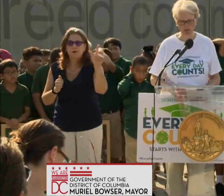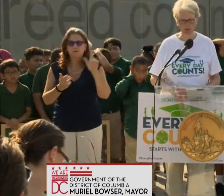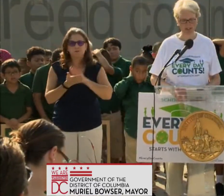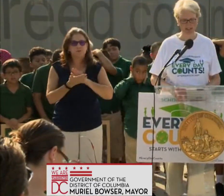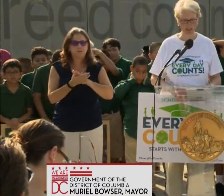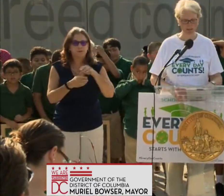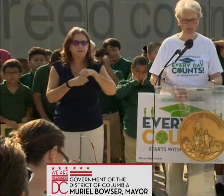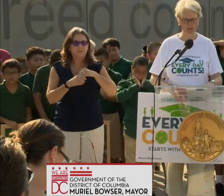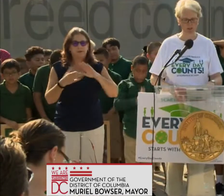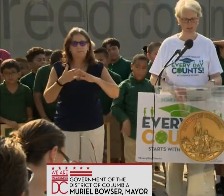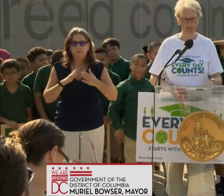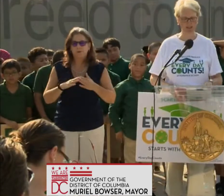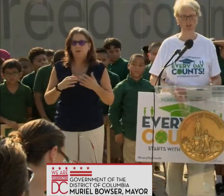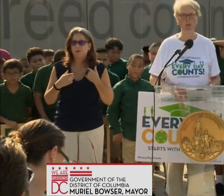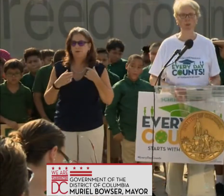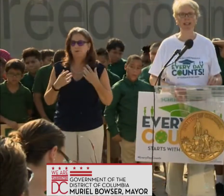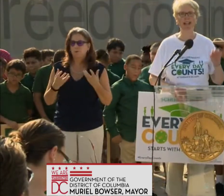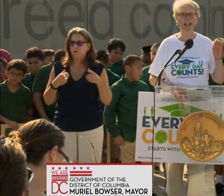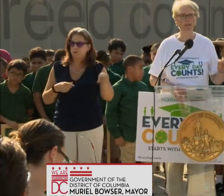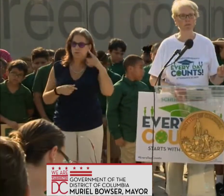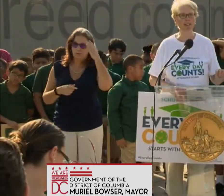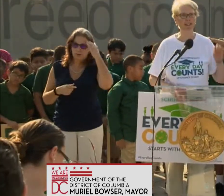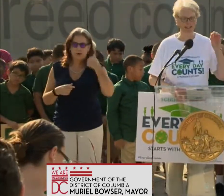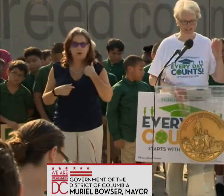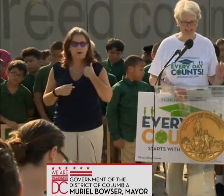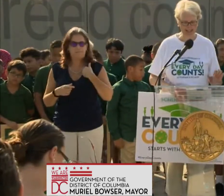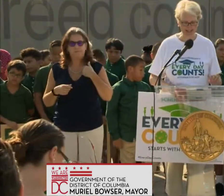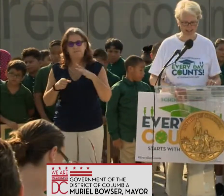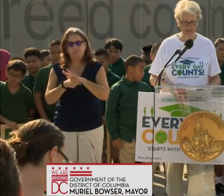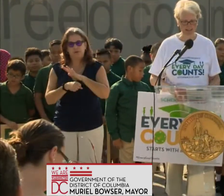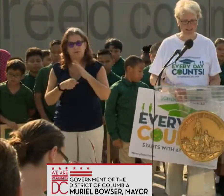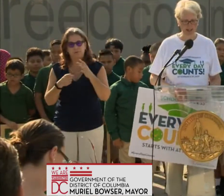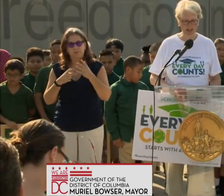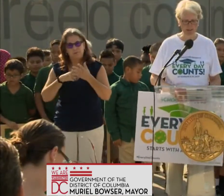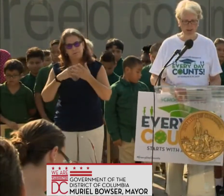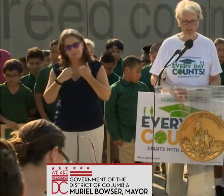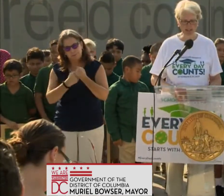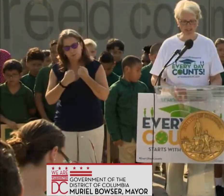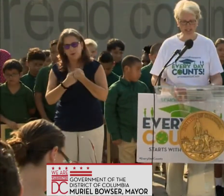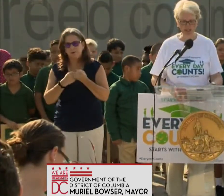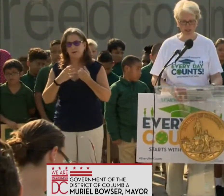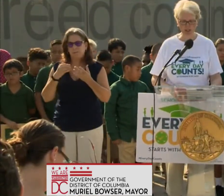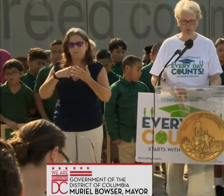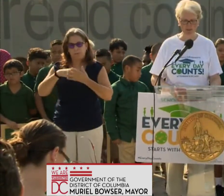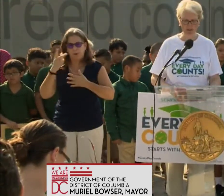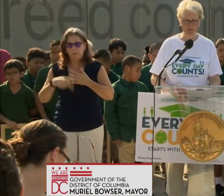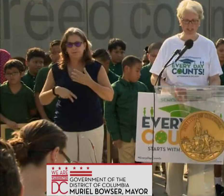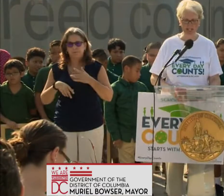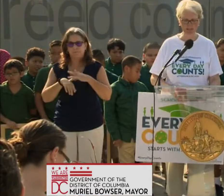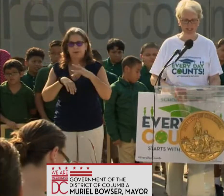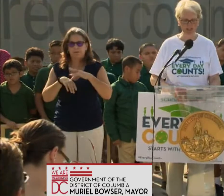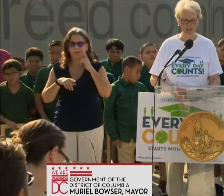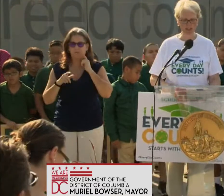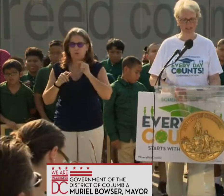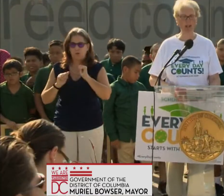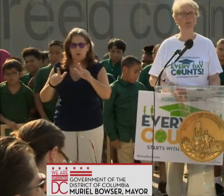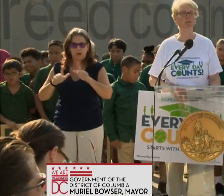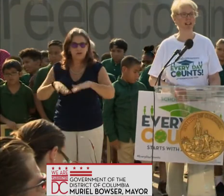join us in helping our students get to school every day I remember less than a year ago when the community came together to help us find